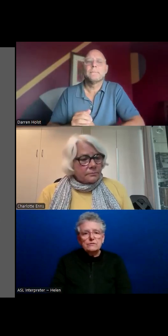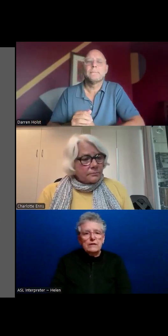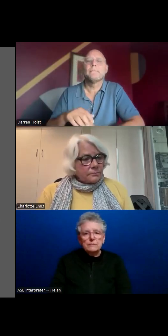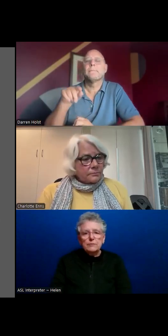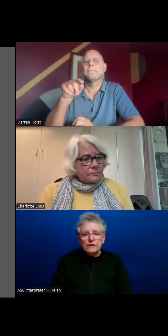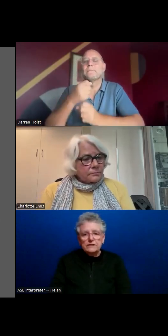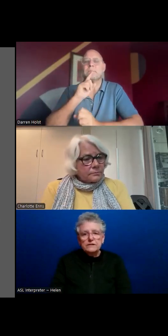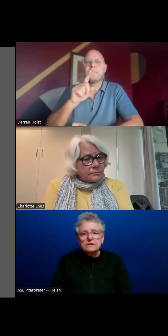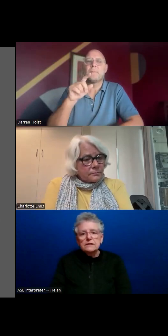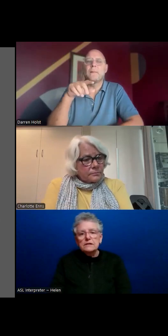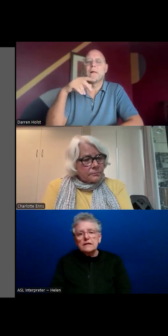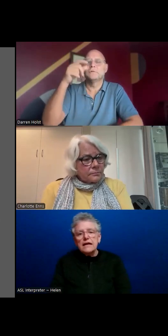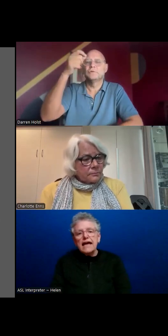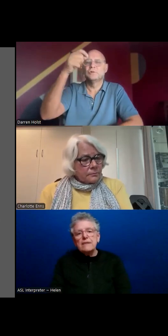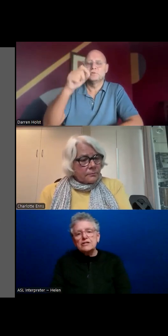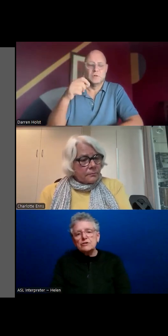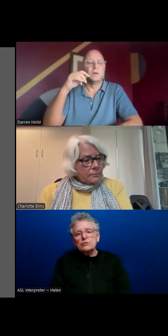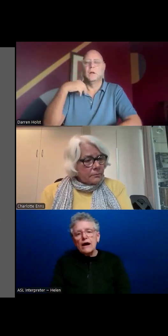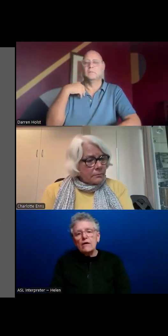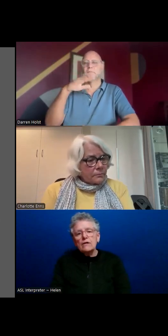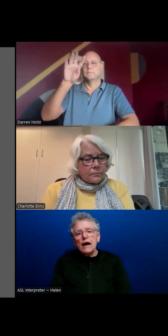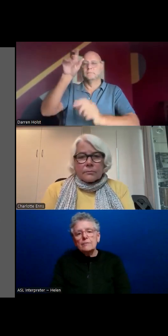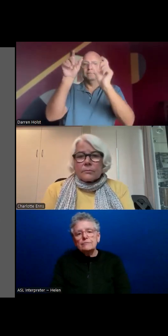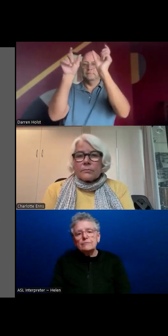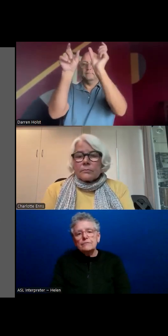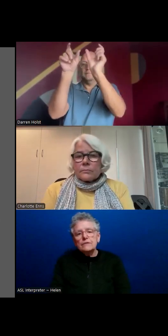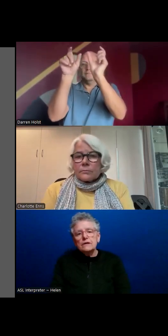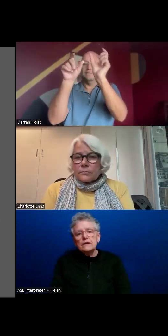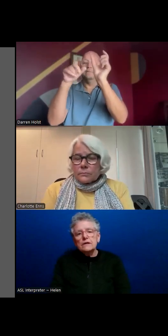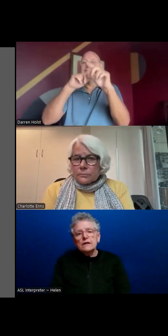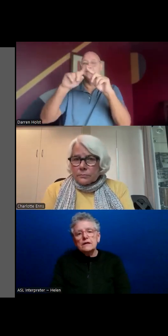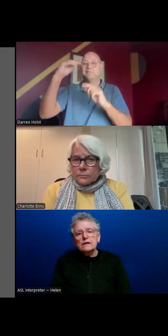If you could document that too, that would be perfect. And make sure as well...